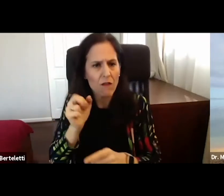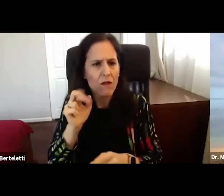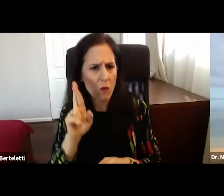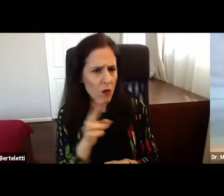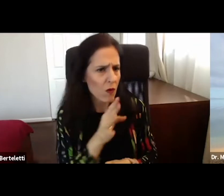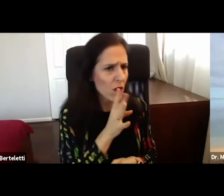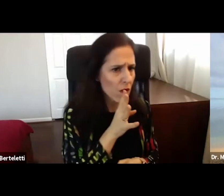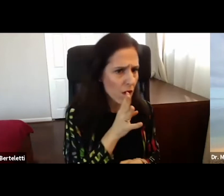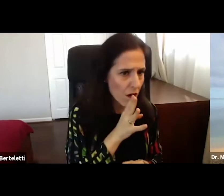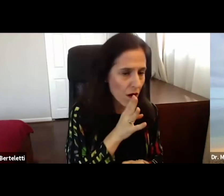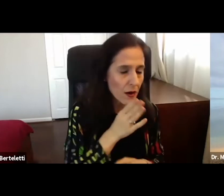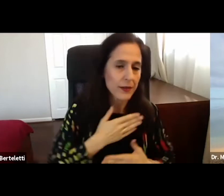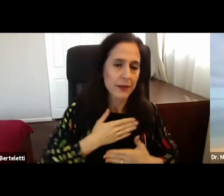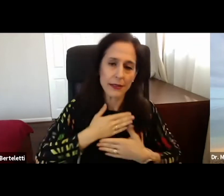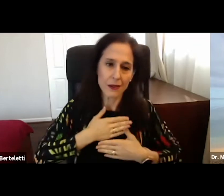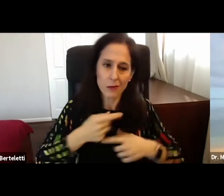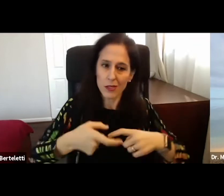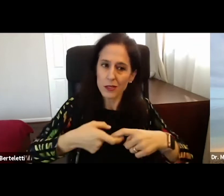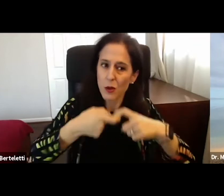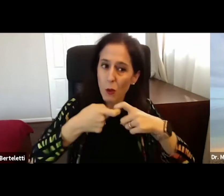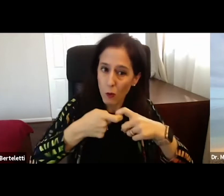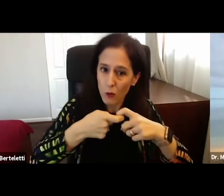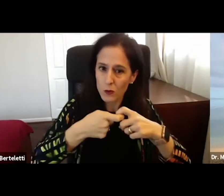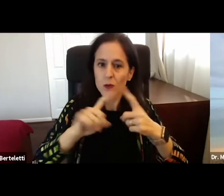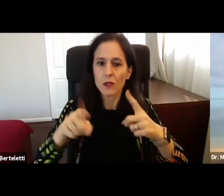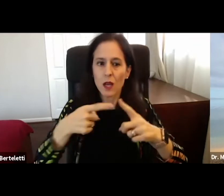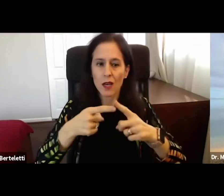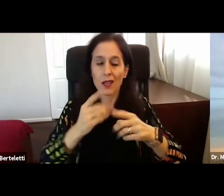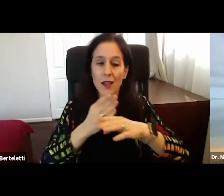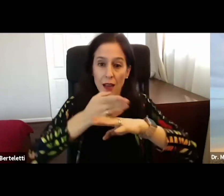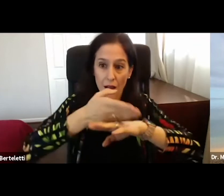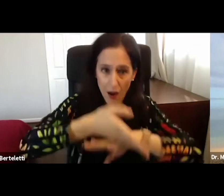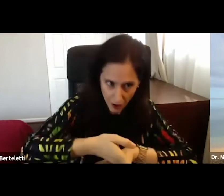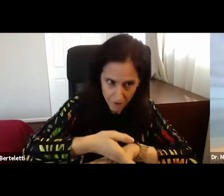if you would like to sign your question or you can speak your question just please hold a moment